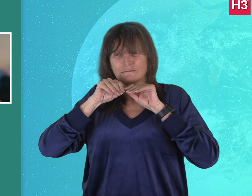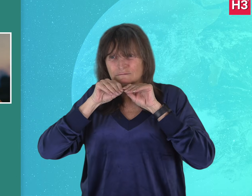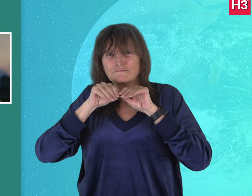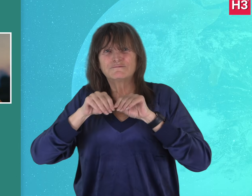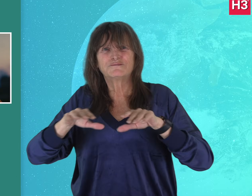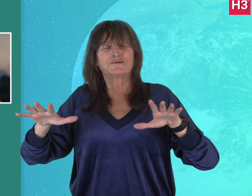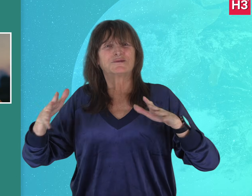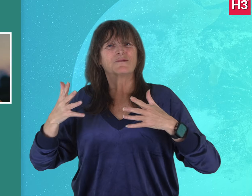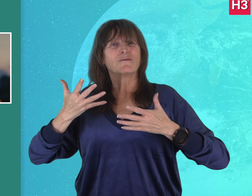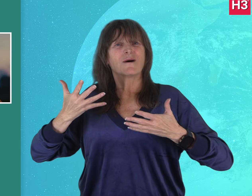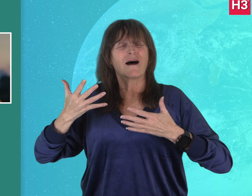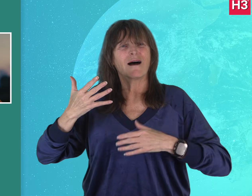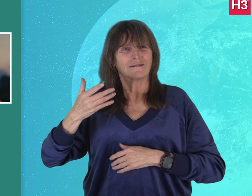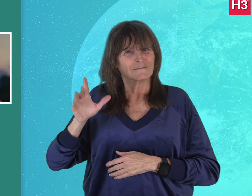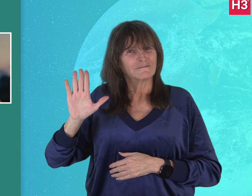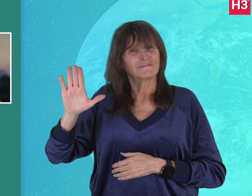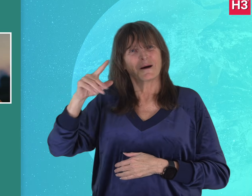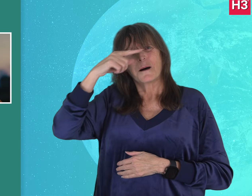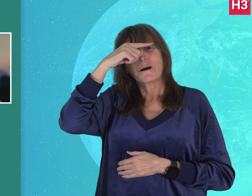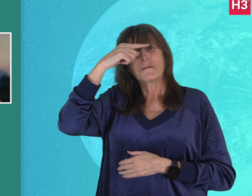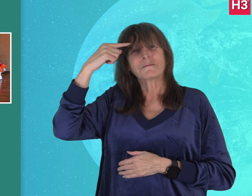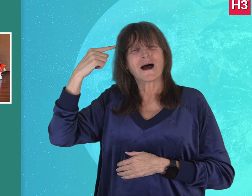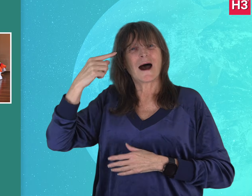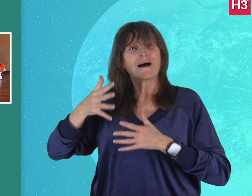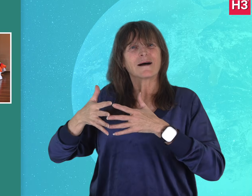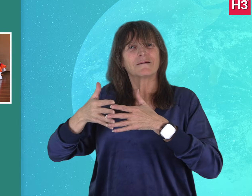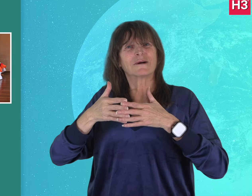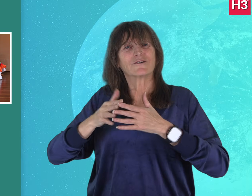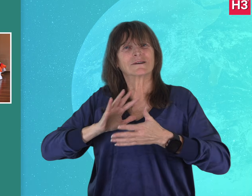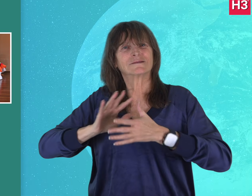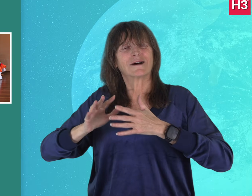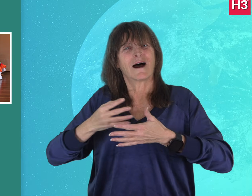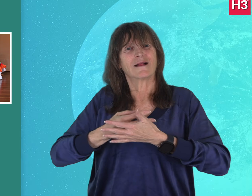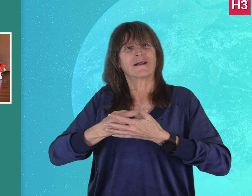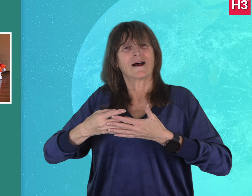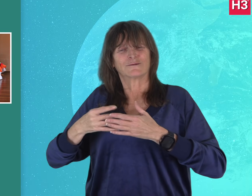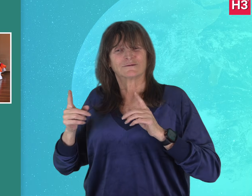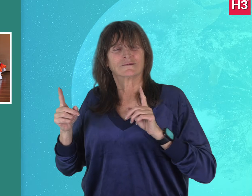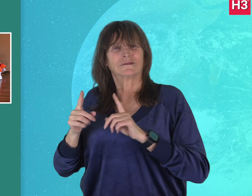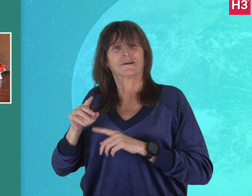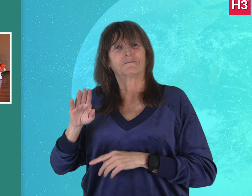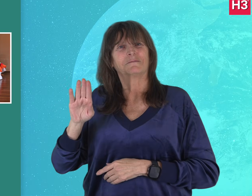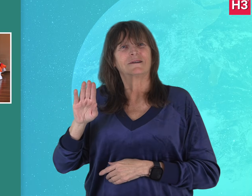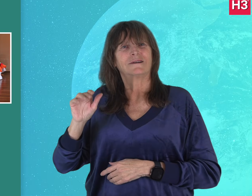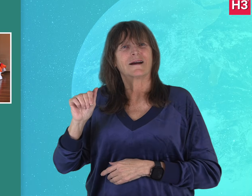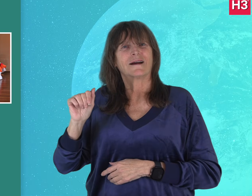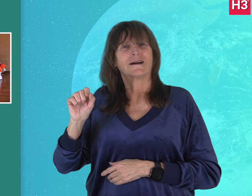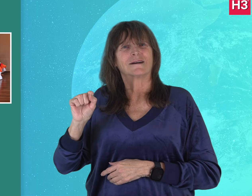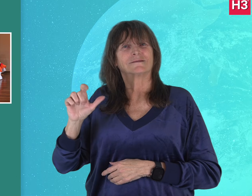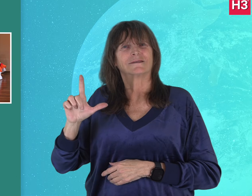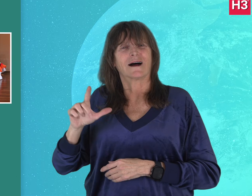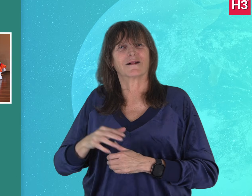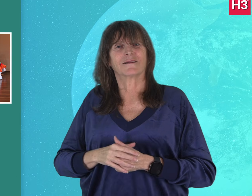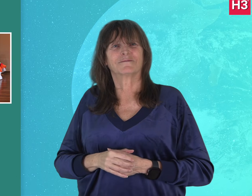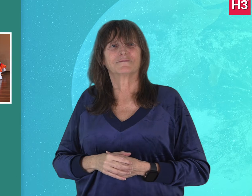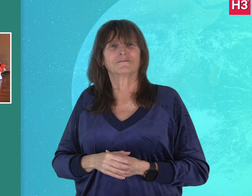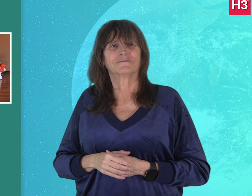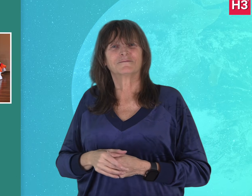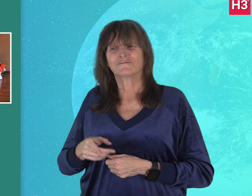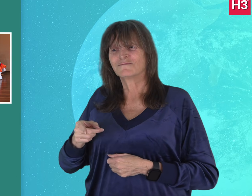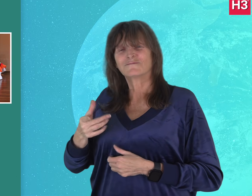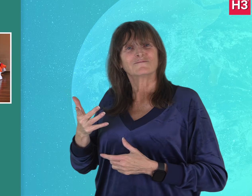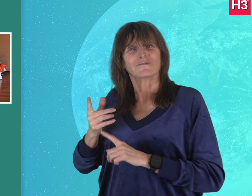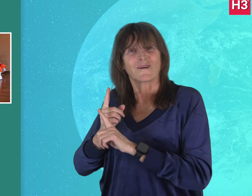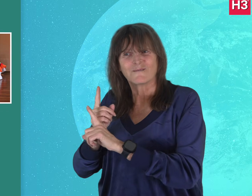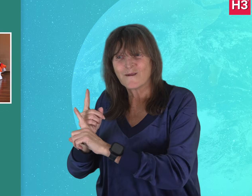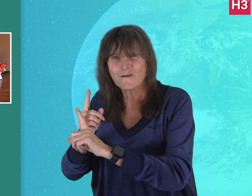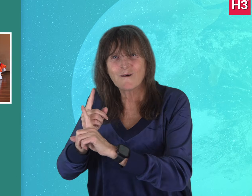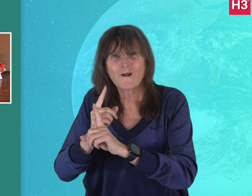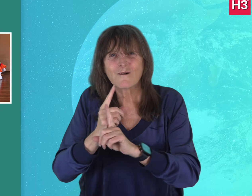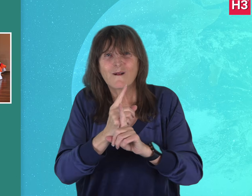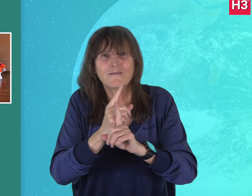in Black American Sign Language (BASL). It follows Black Deaf twin